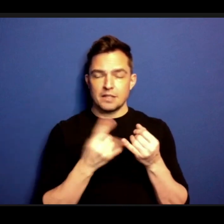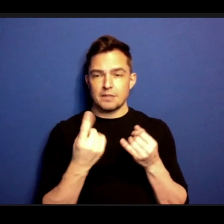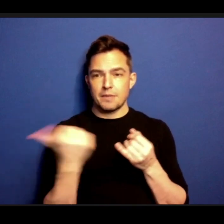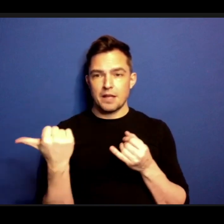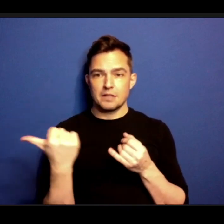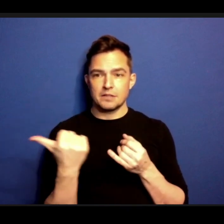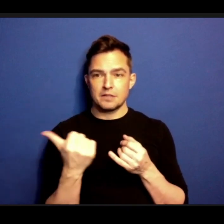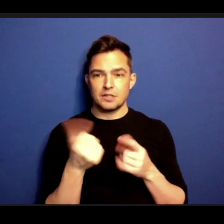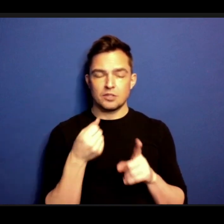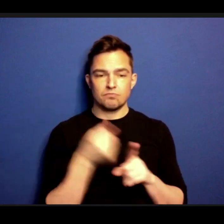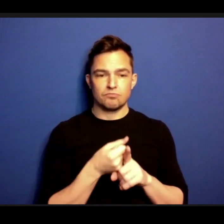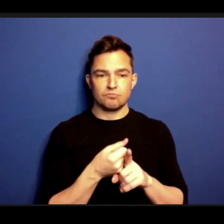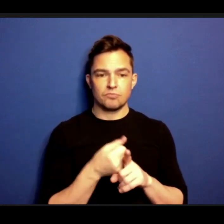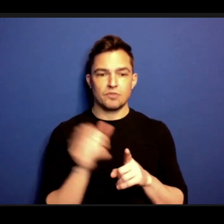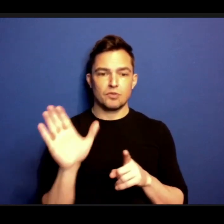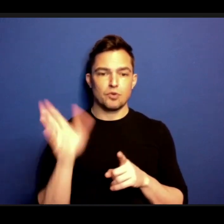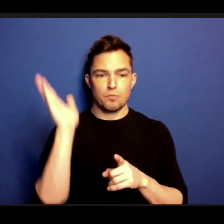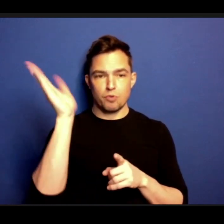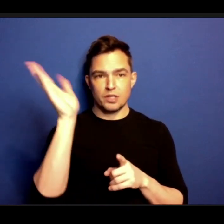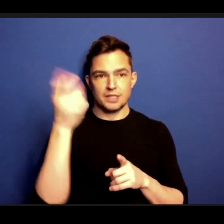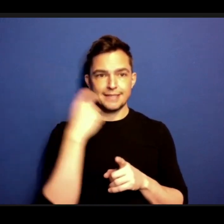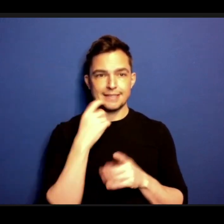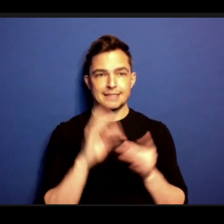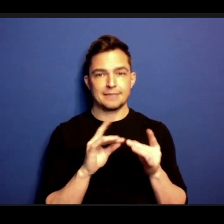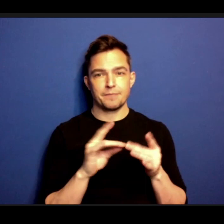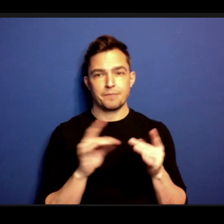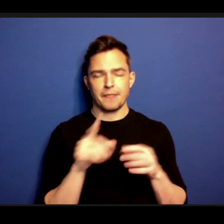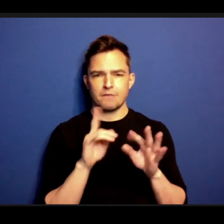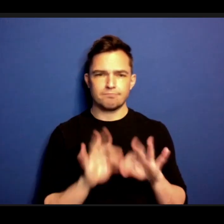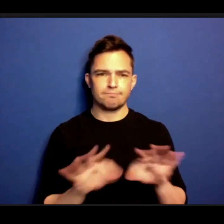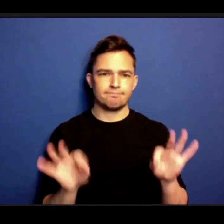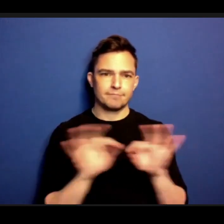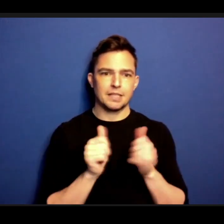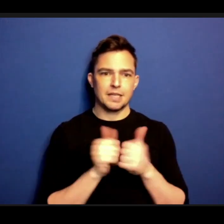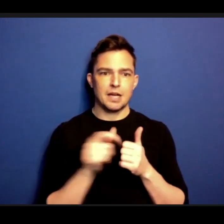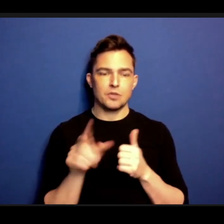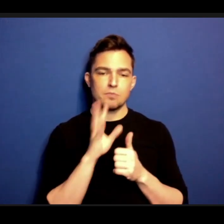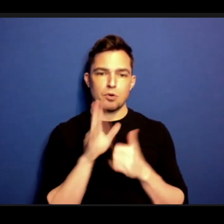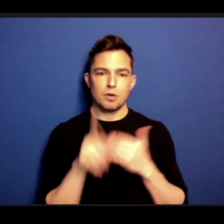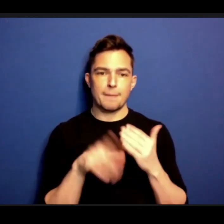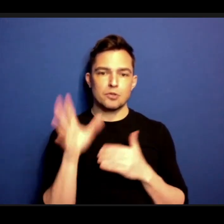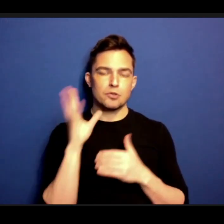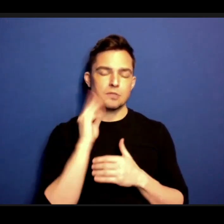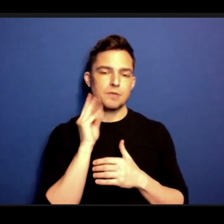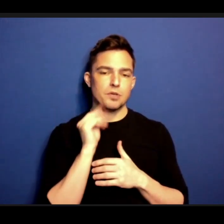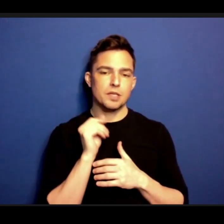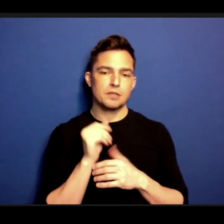presentation, it was so critical was how you spoke about your experiences and the use of